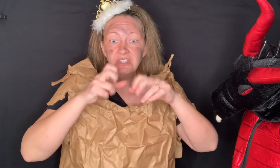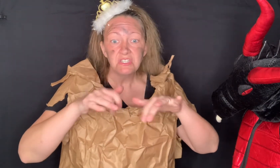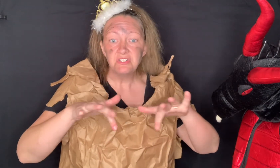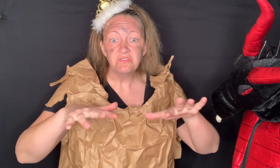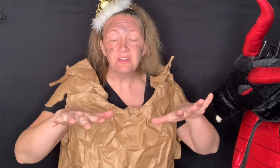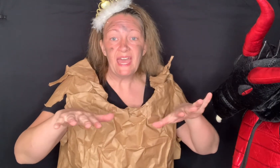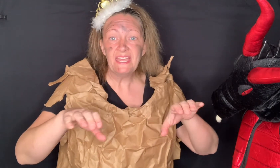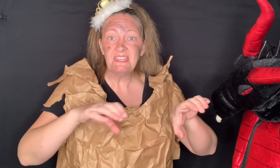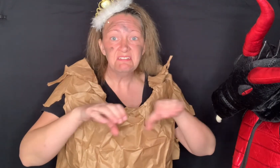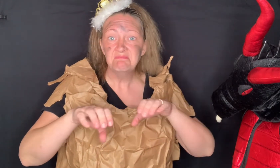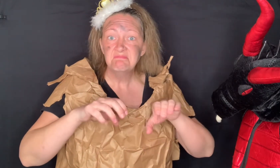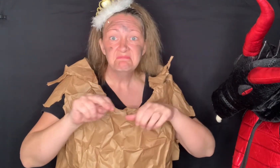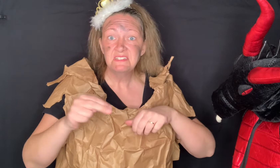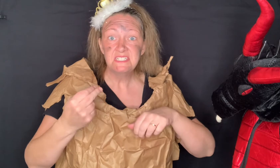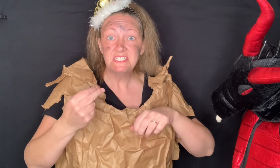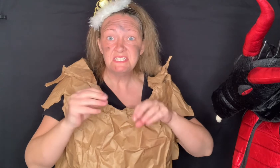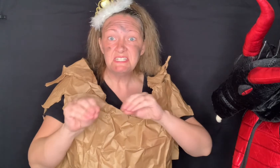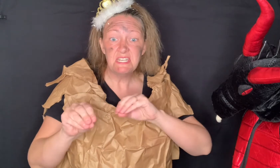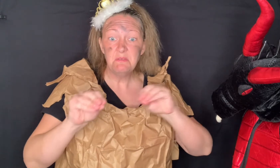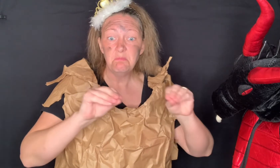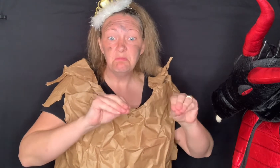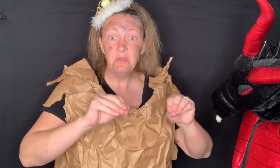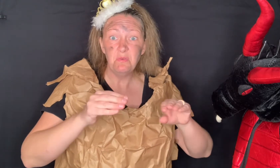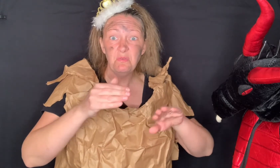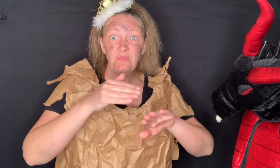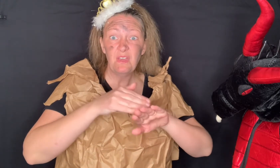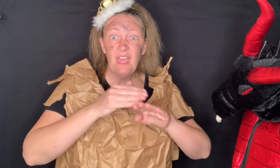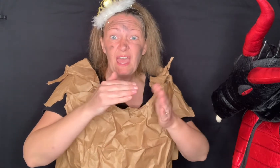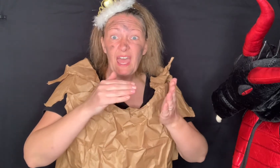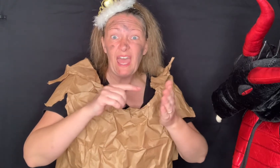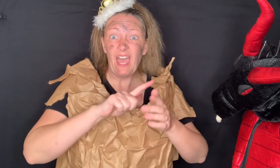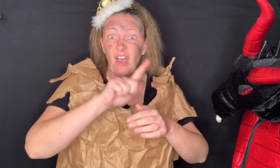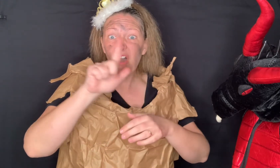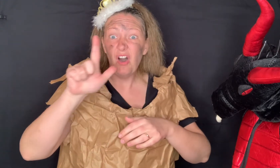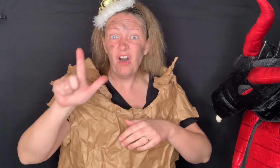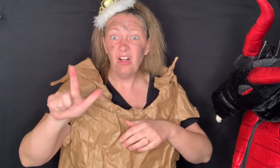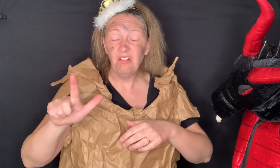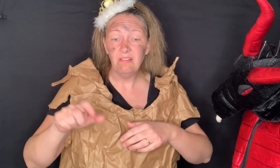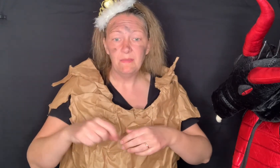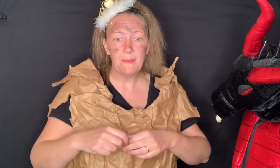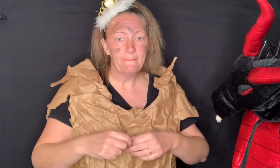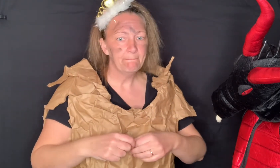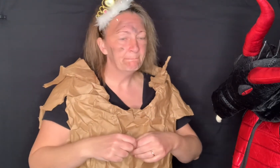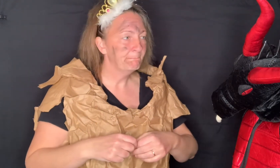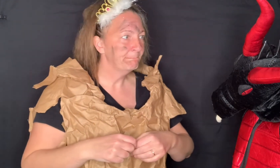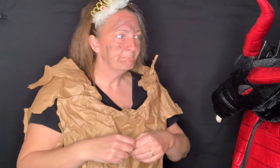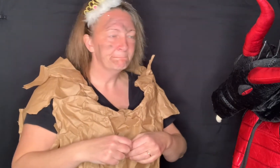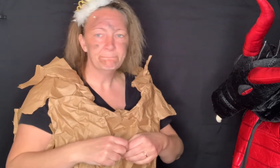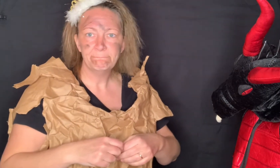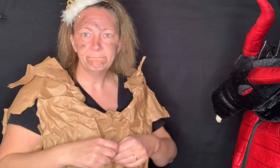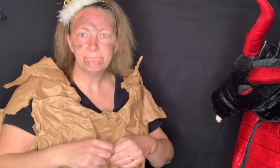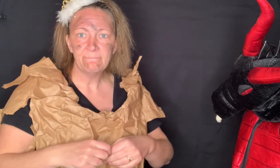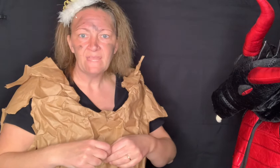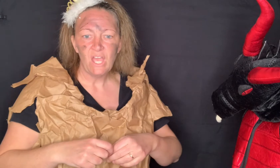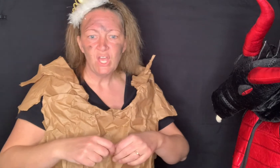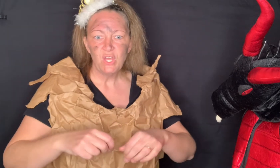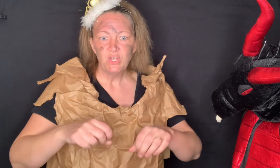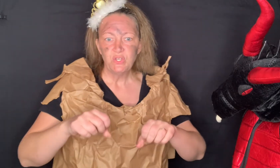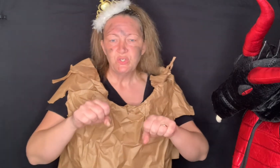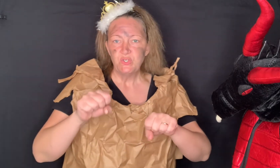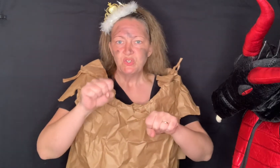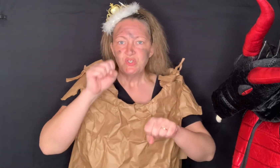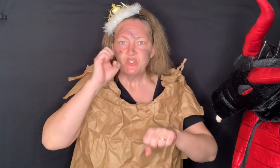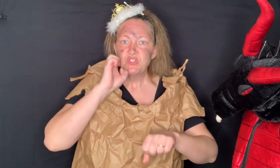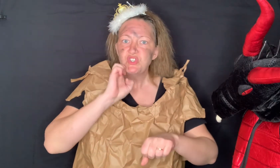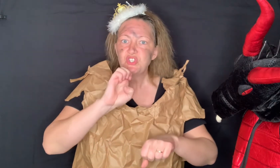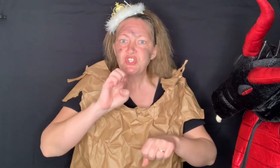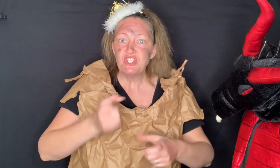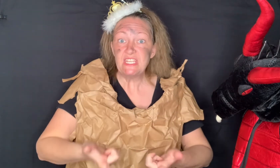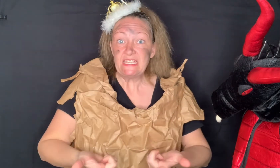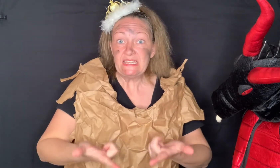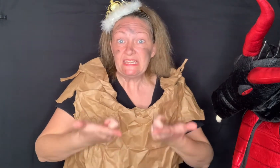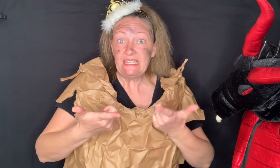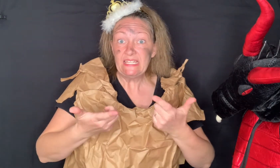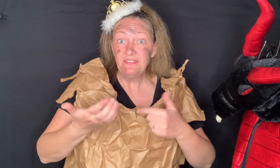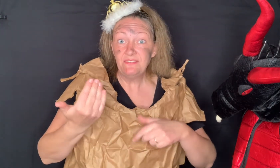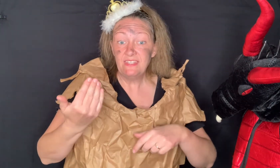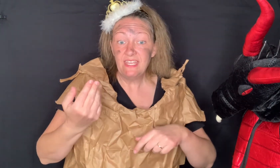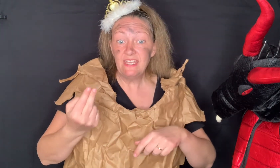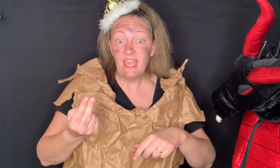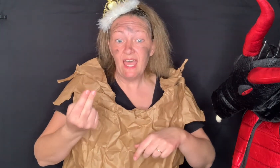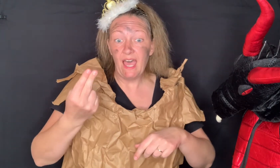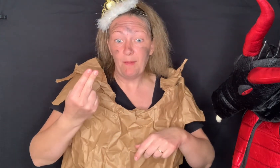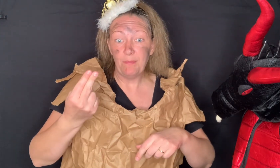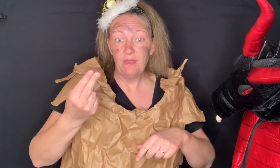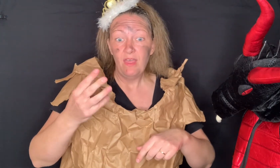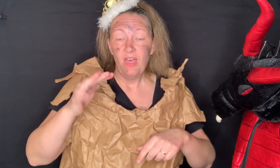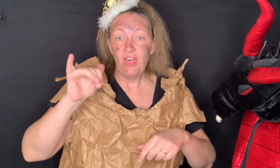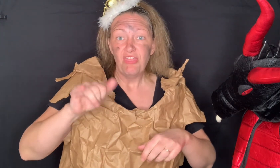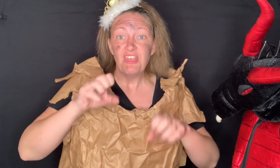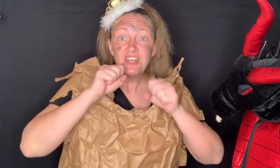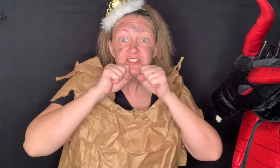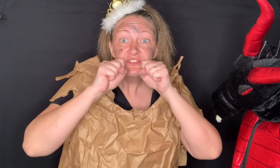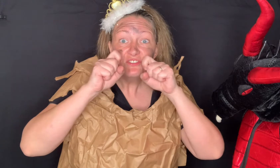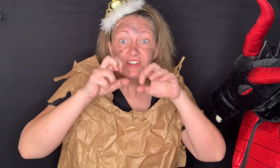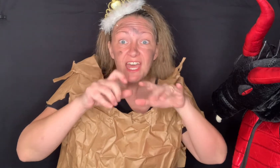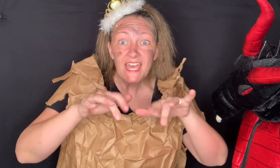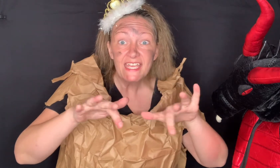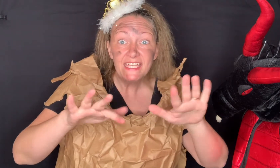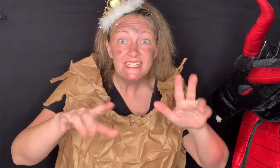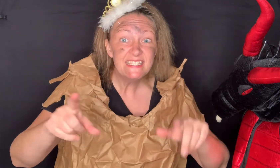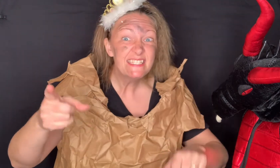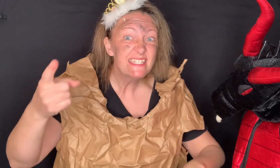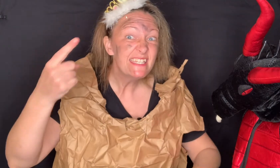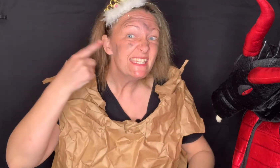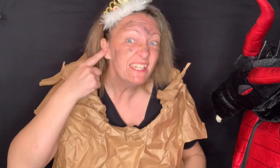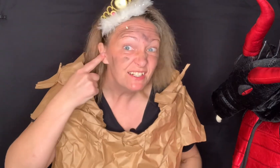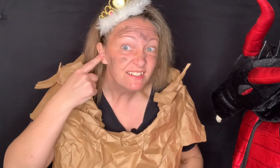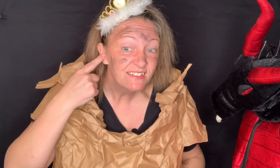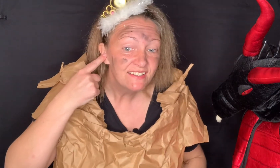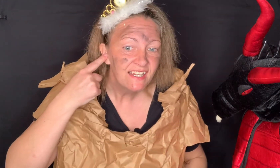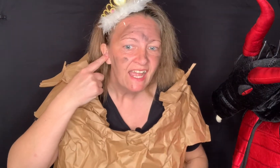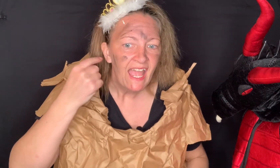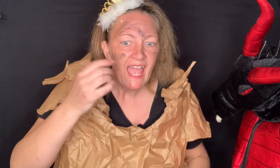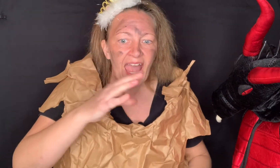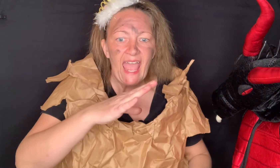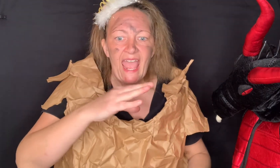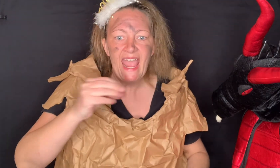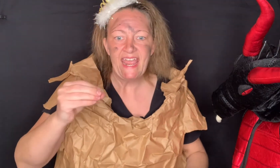The dragon didn't move at all. She lifted up the dragon's ear and